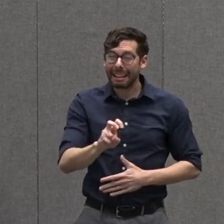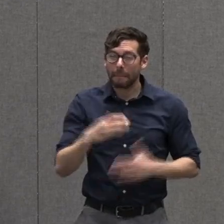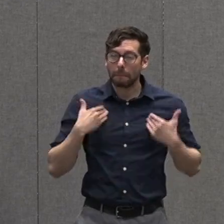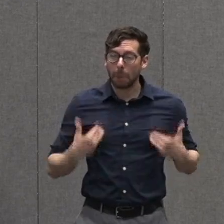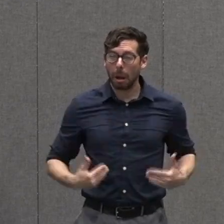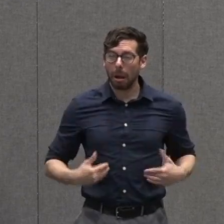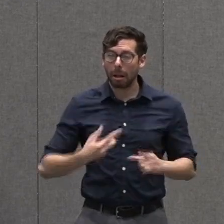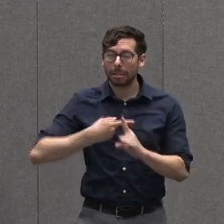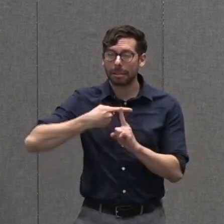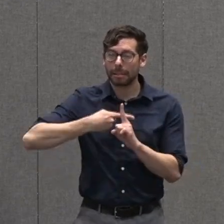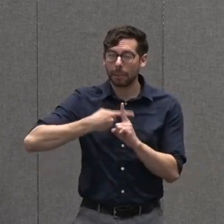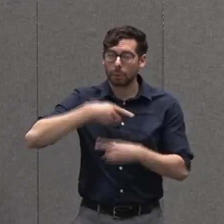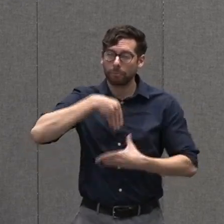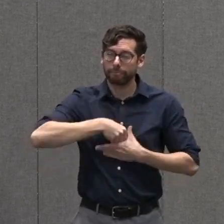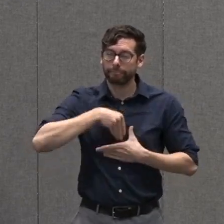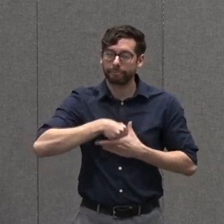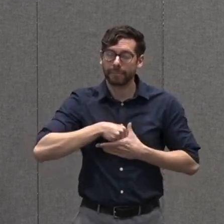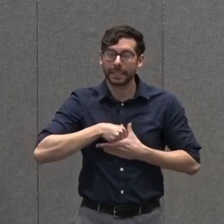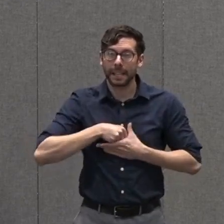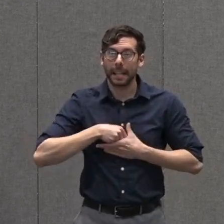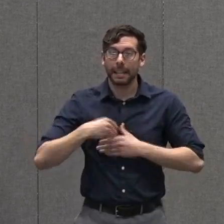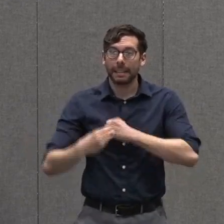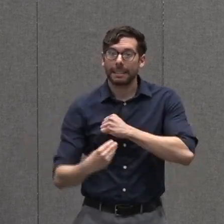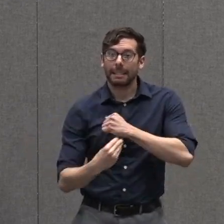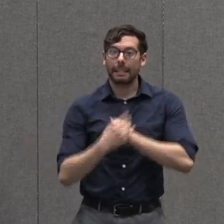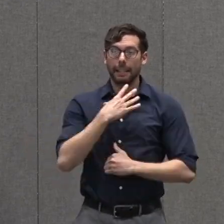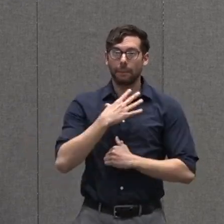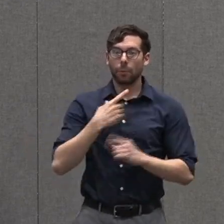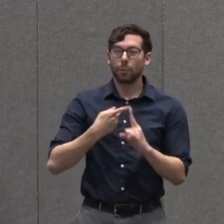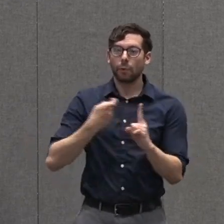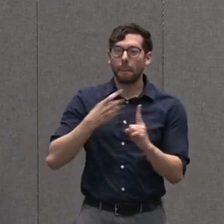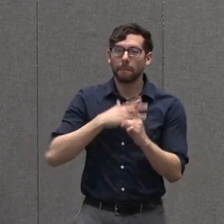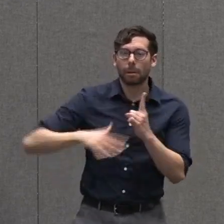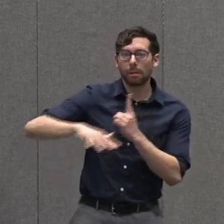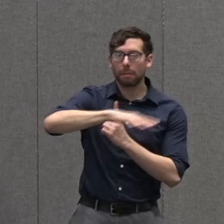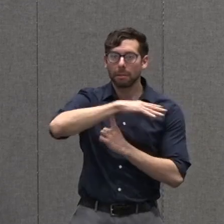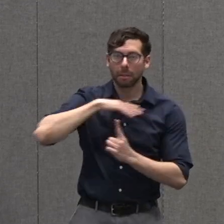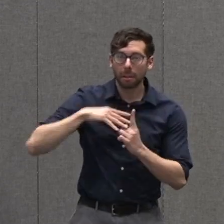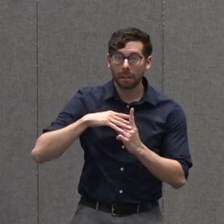it might be the air temperature. But they warm up by going into the sun,